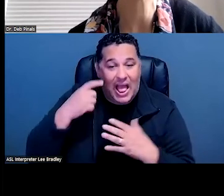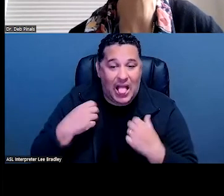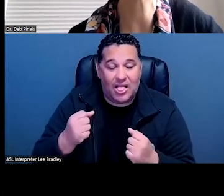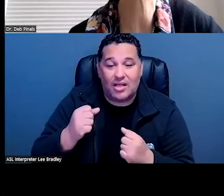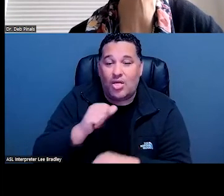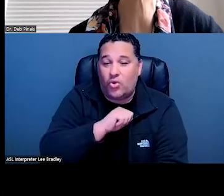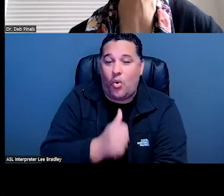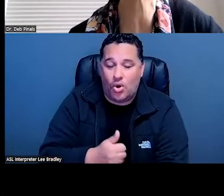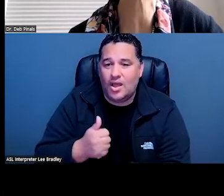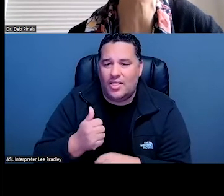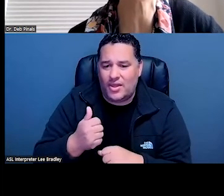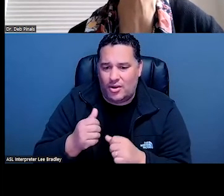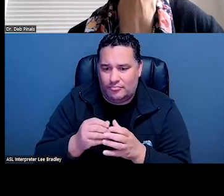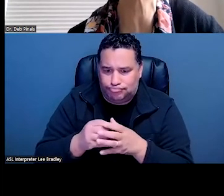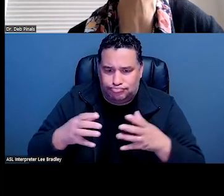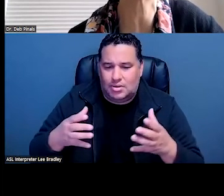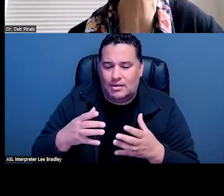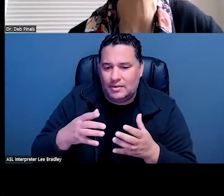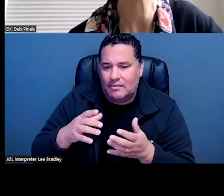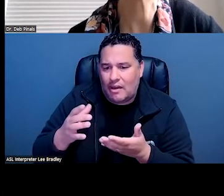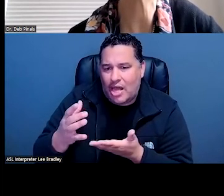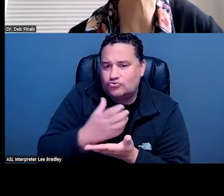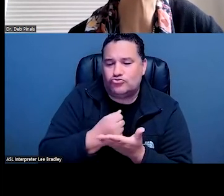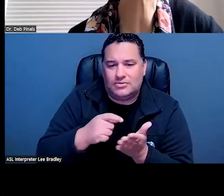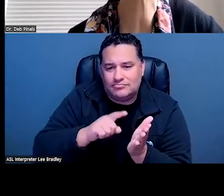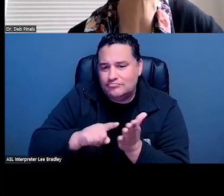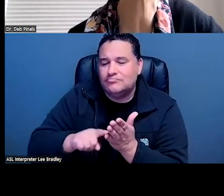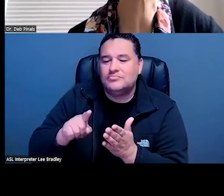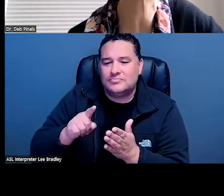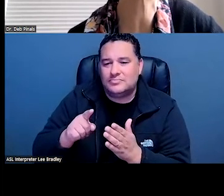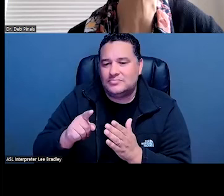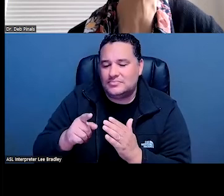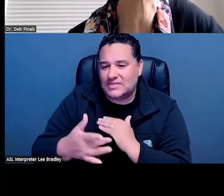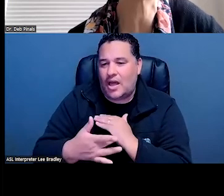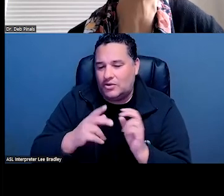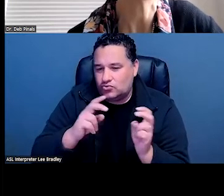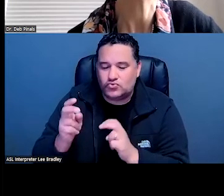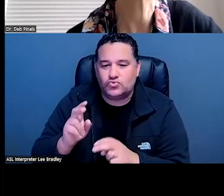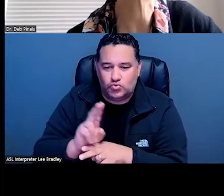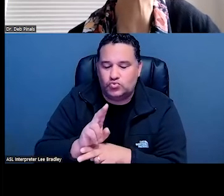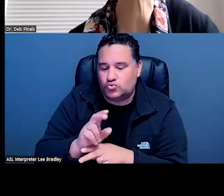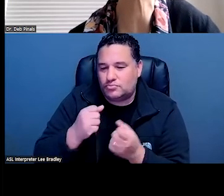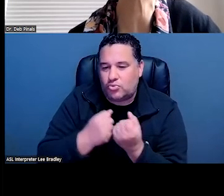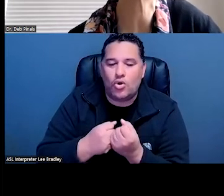COMING OUT. THROUGH, THROUGH, THE STATE MENTAL HEALTH AUTHORITIES AS THEY'RE BUILDING OUT DATA. COLLECTION. AND TECHNOLOGY